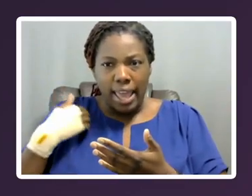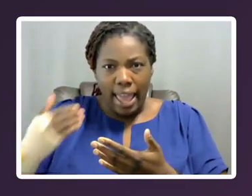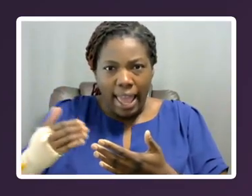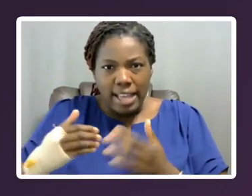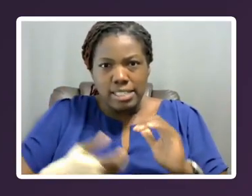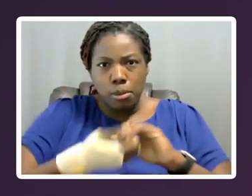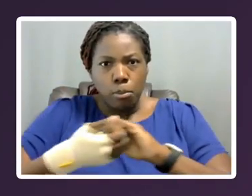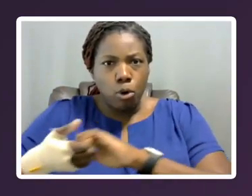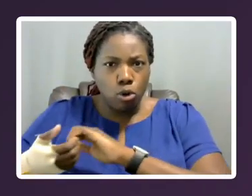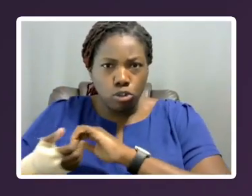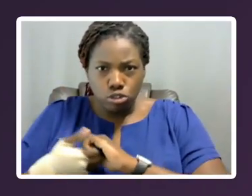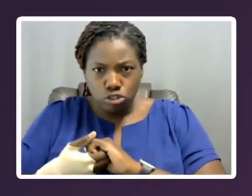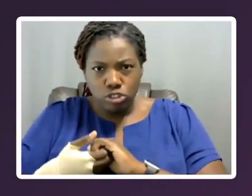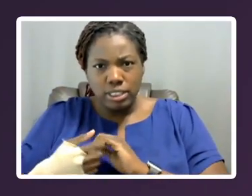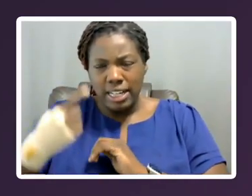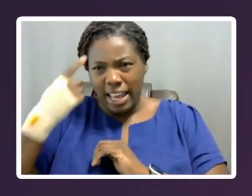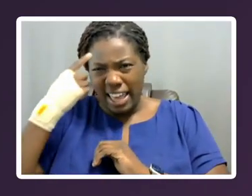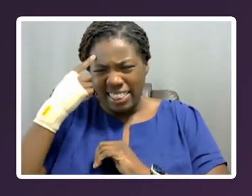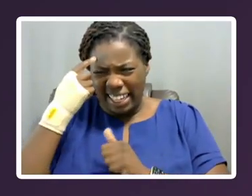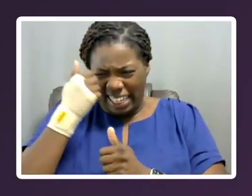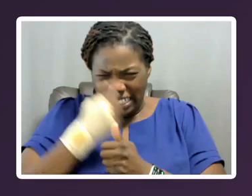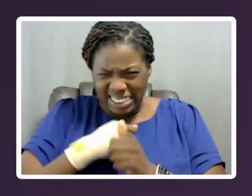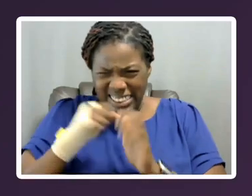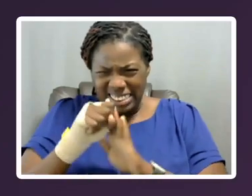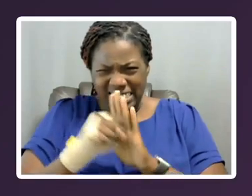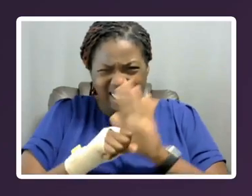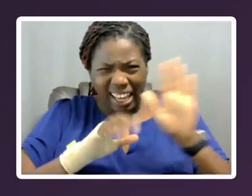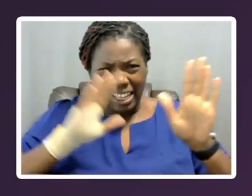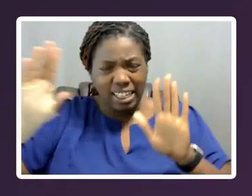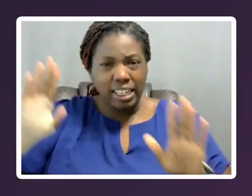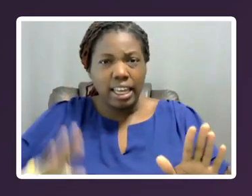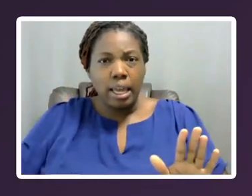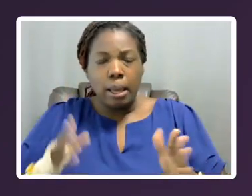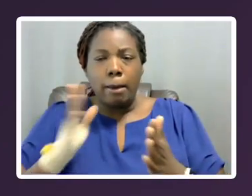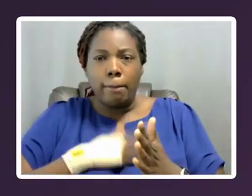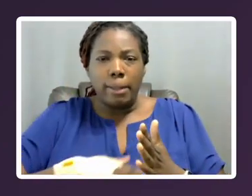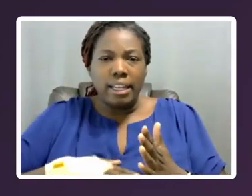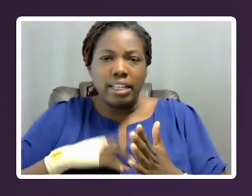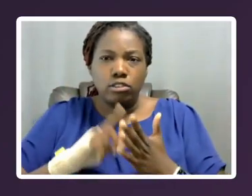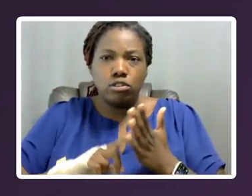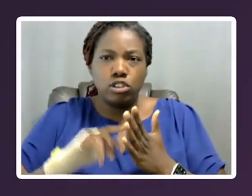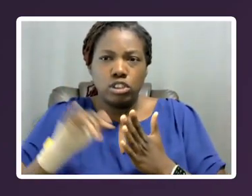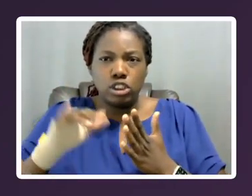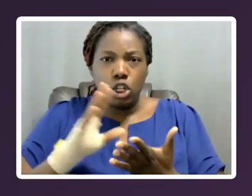almost every state, so be sure to check those out to learn more about local initiatives to